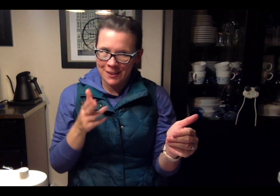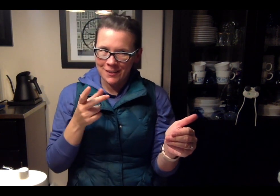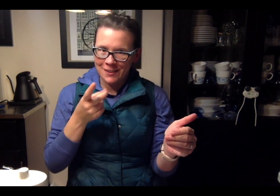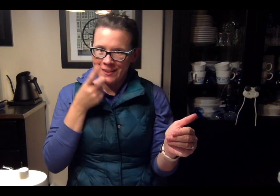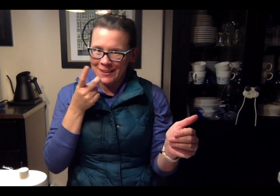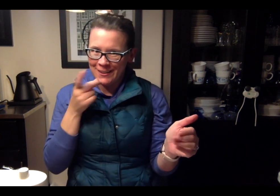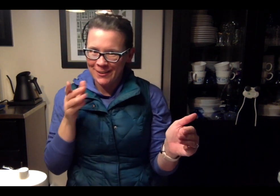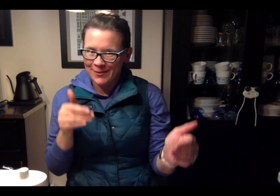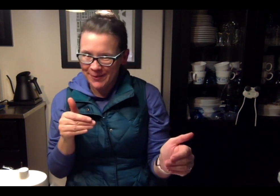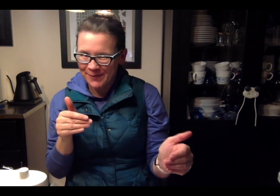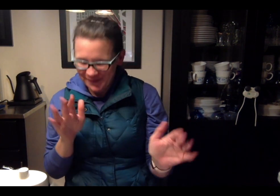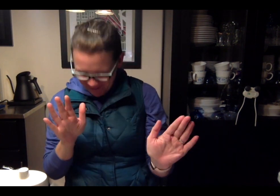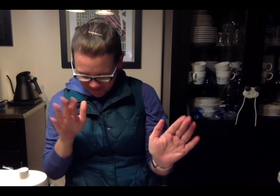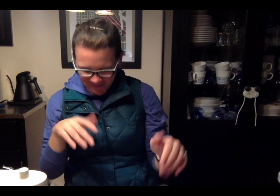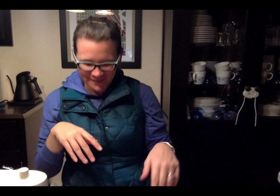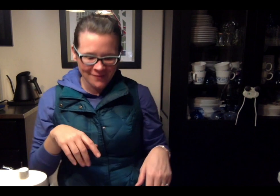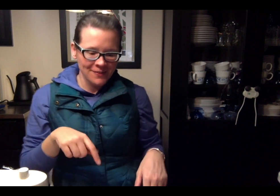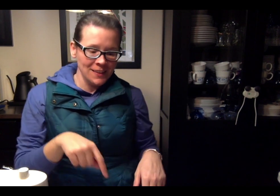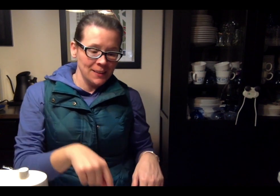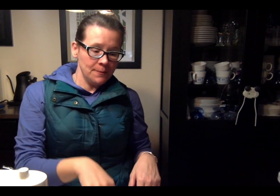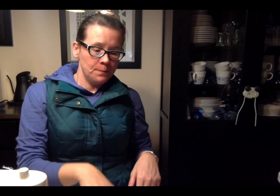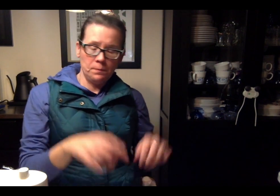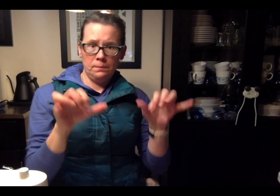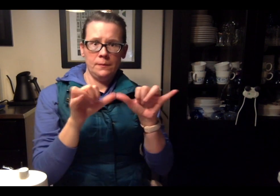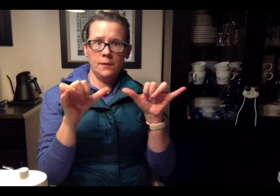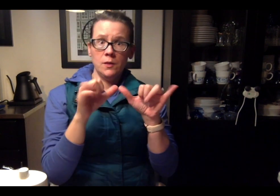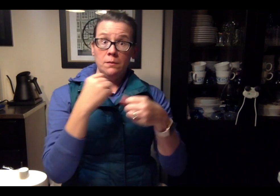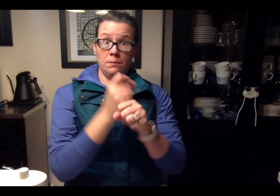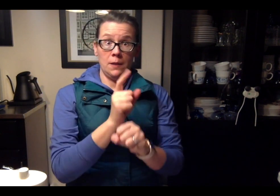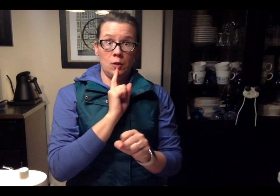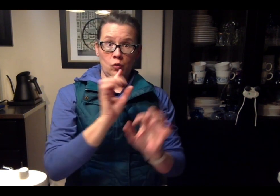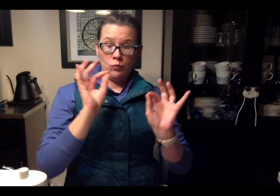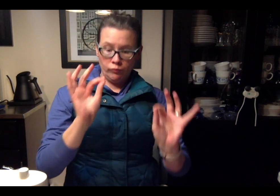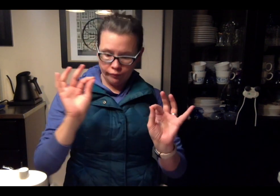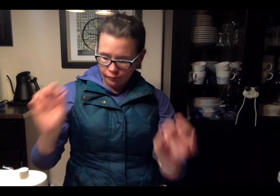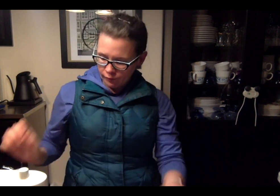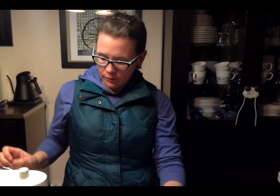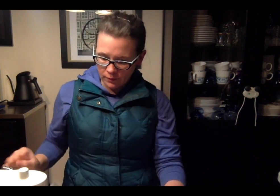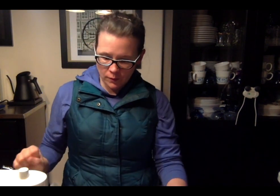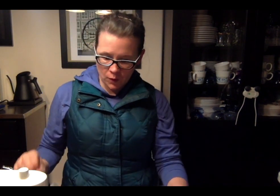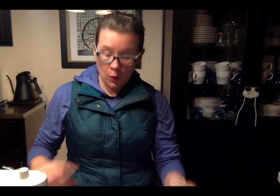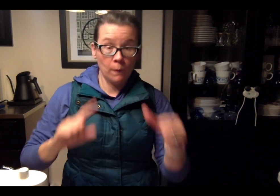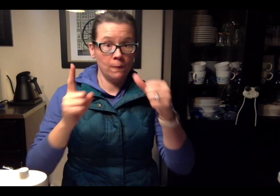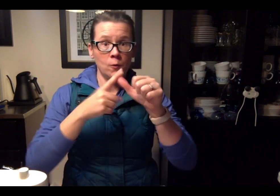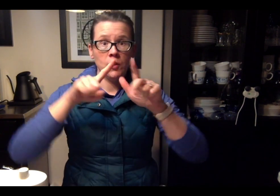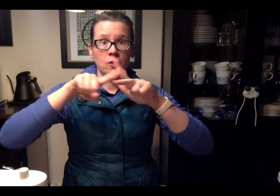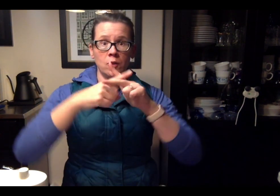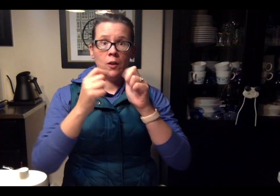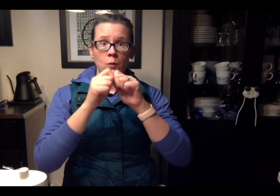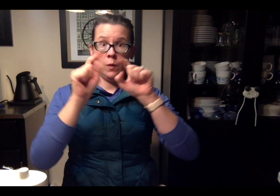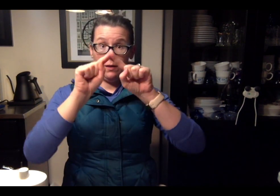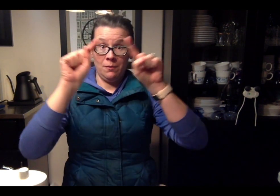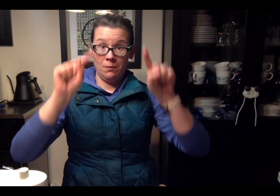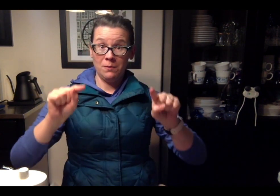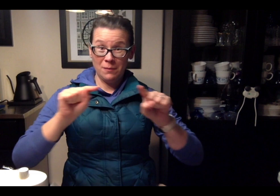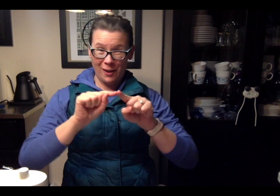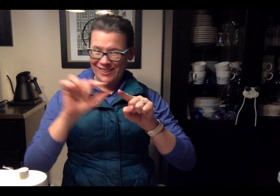room slash dining room (tiny house over here). Um... and we're just going to measure to make sure it's the right size.